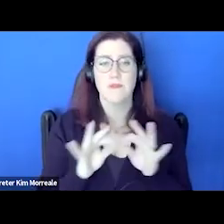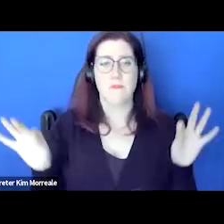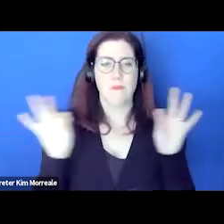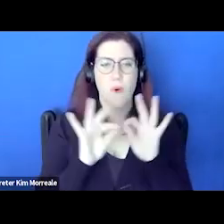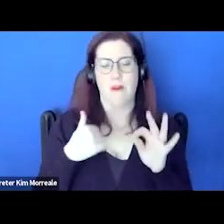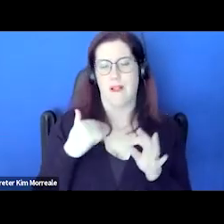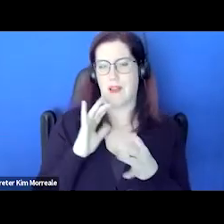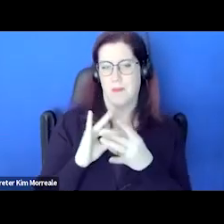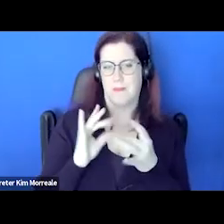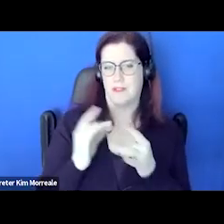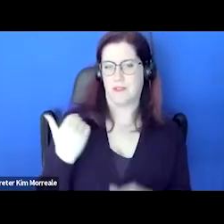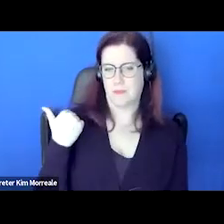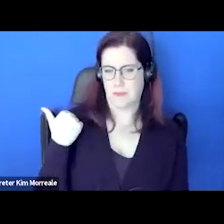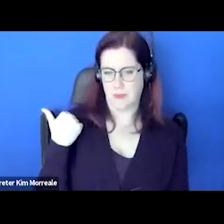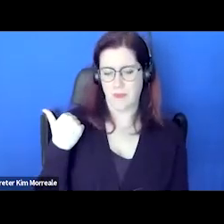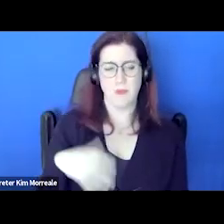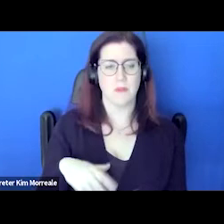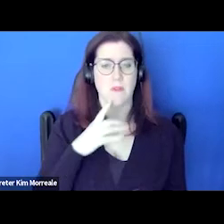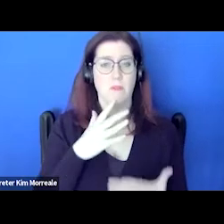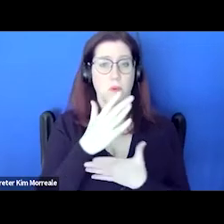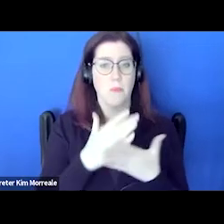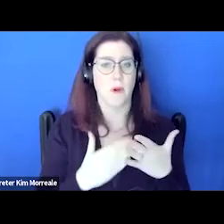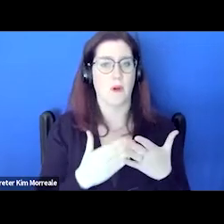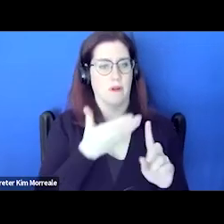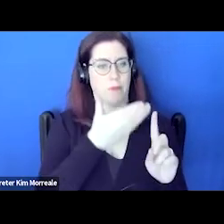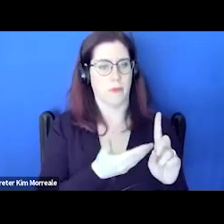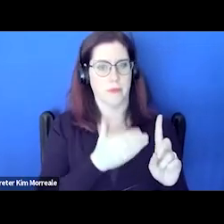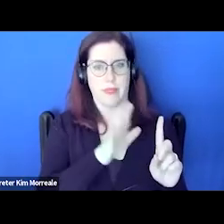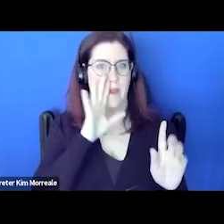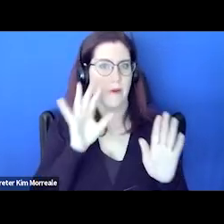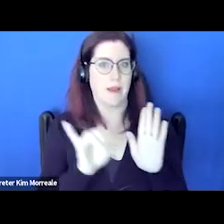part of a individual's identity is not only